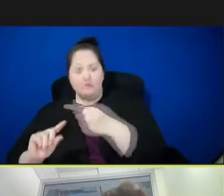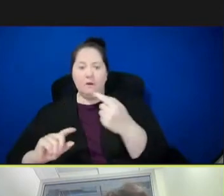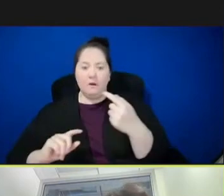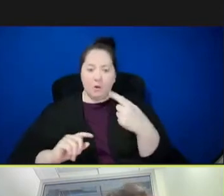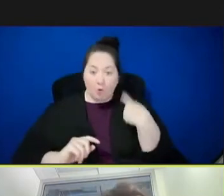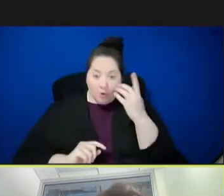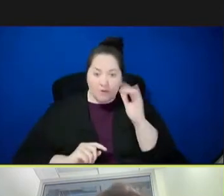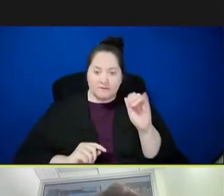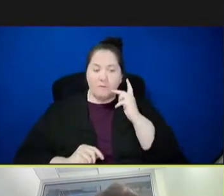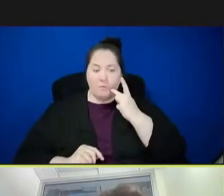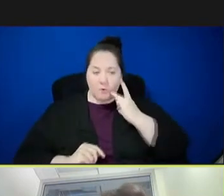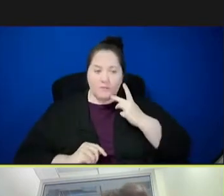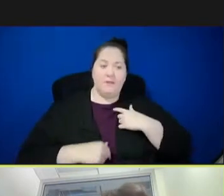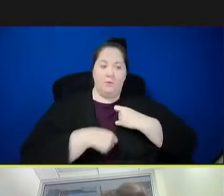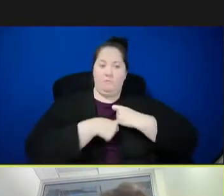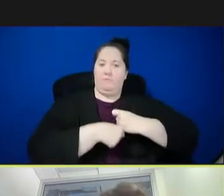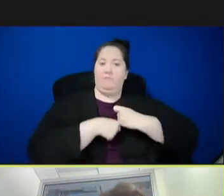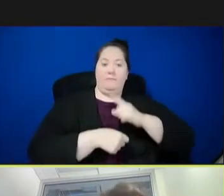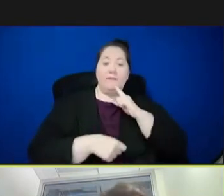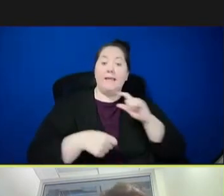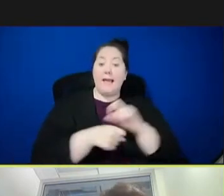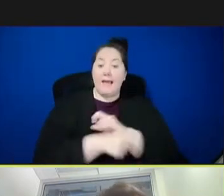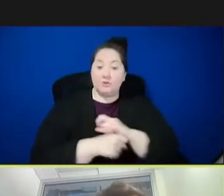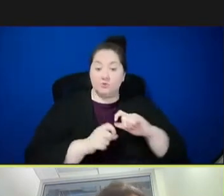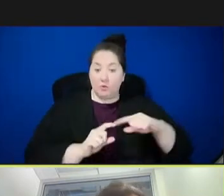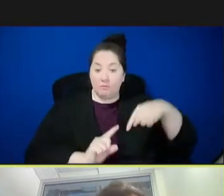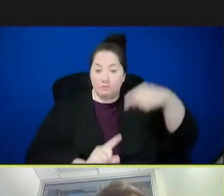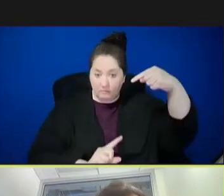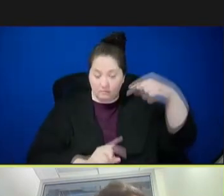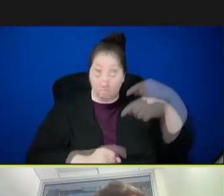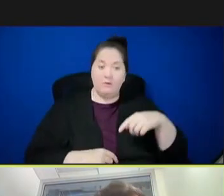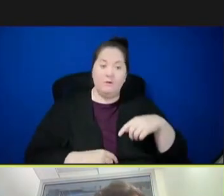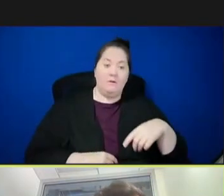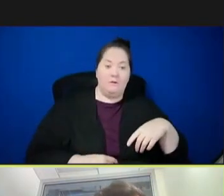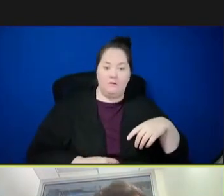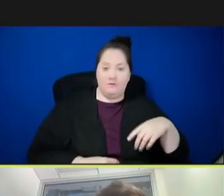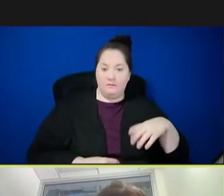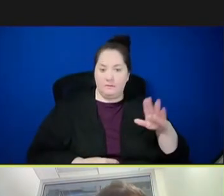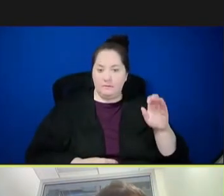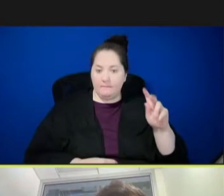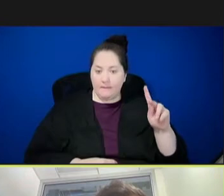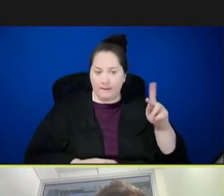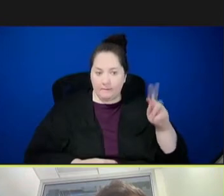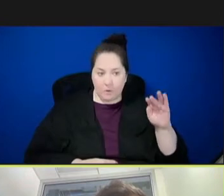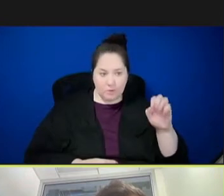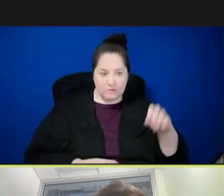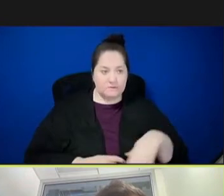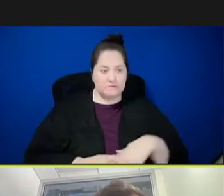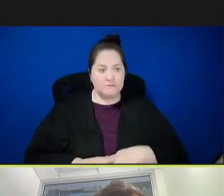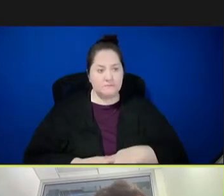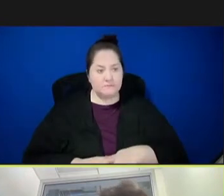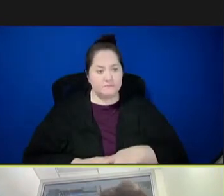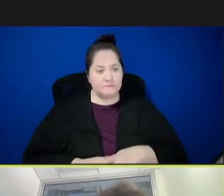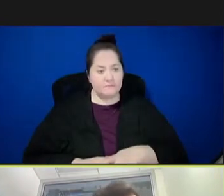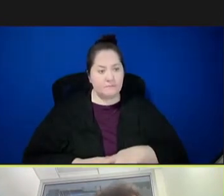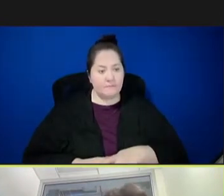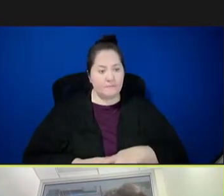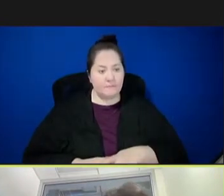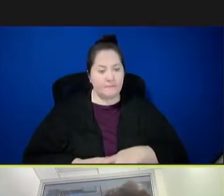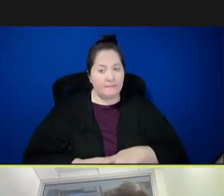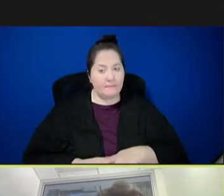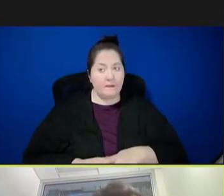these to generate actual protein backgrounds. Next slide please. And so RF diffusion can accommodate